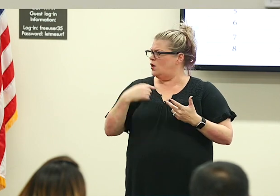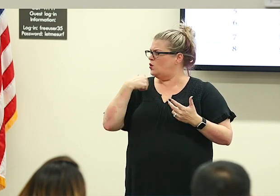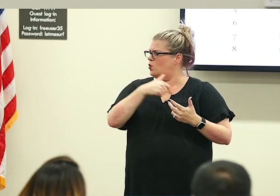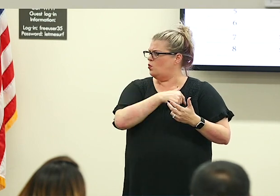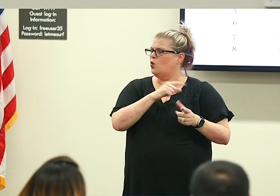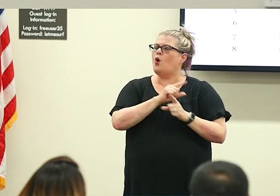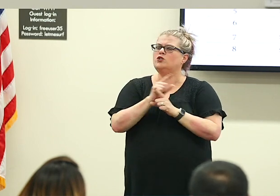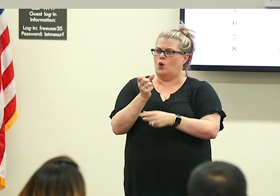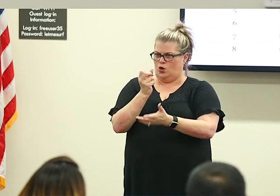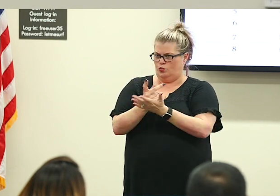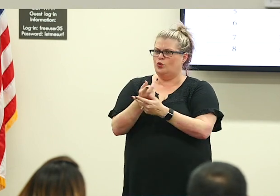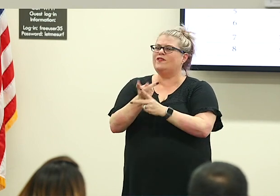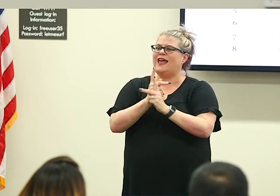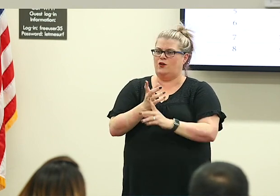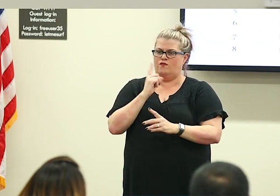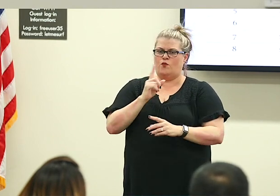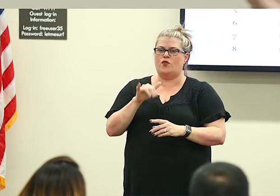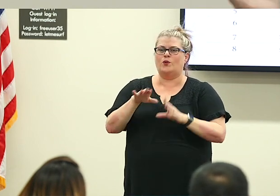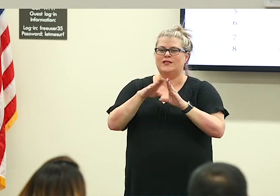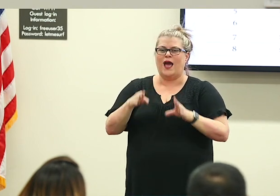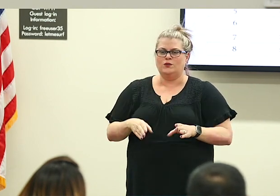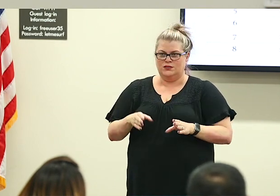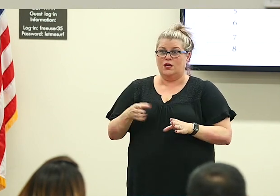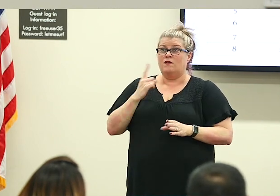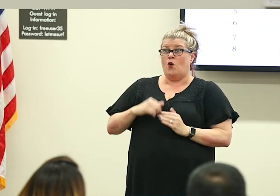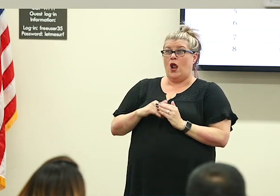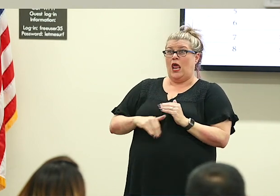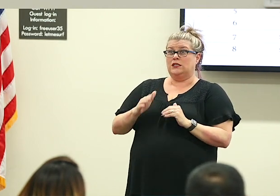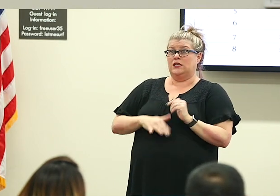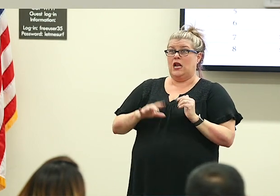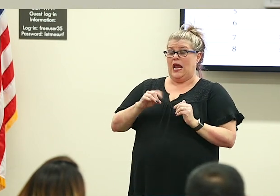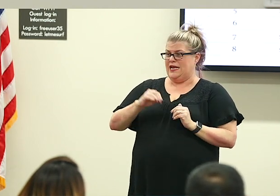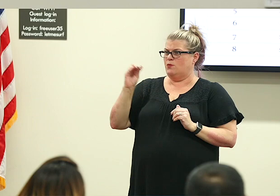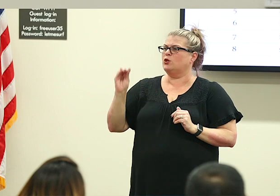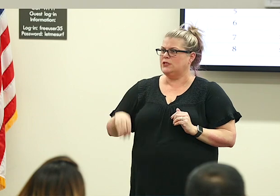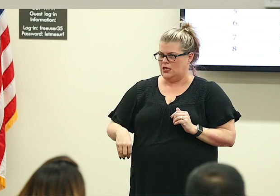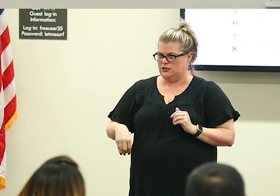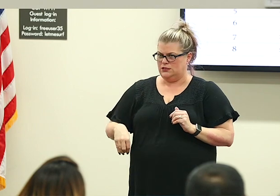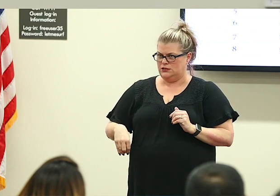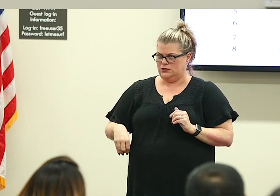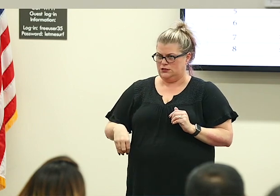offering those funds for houses that have less than 80% area median income.